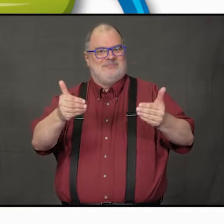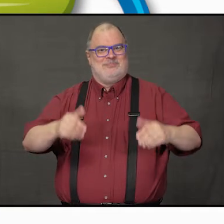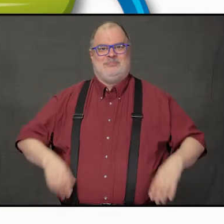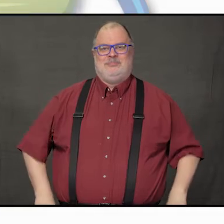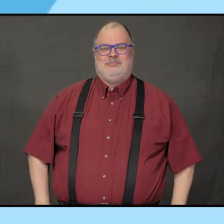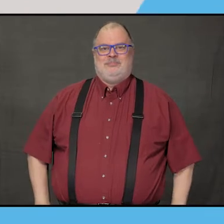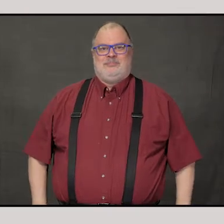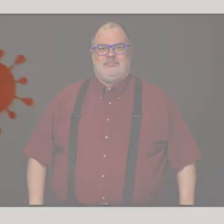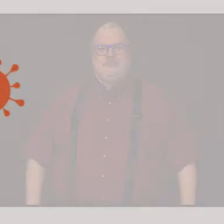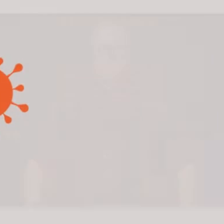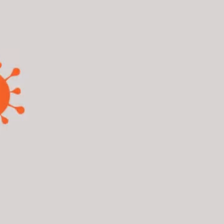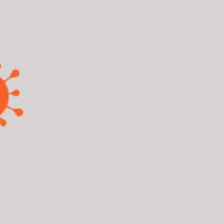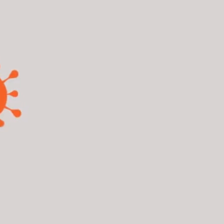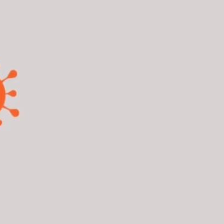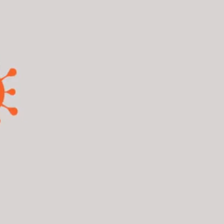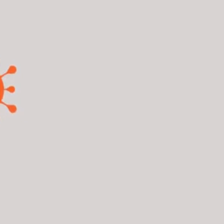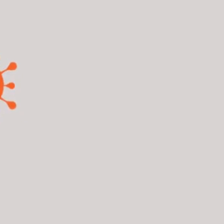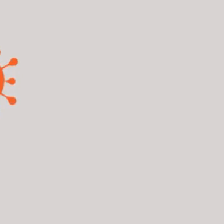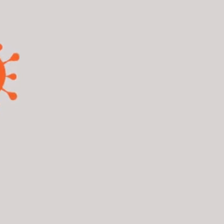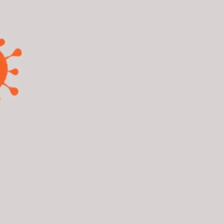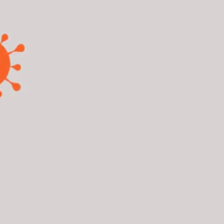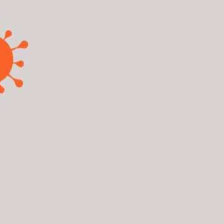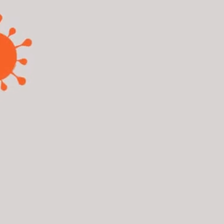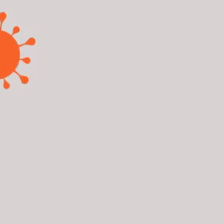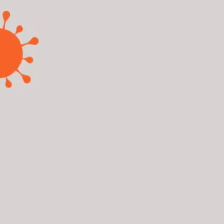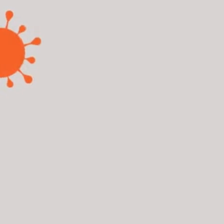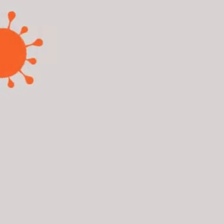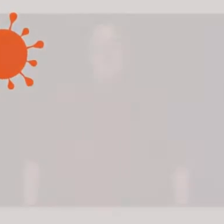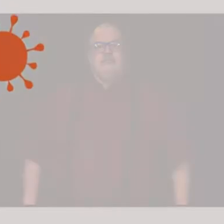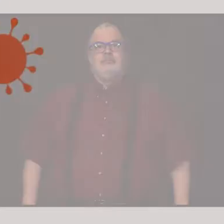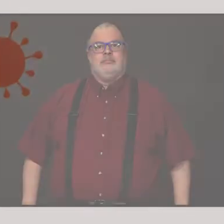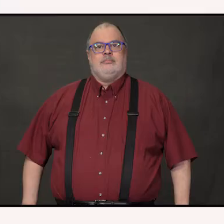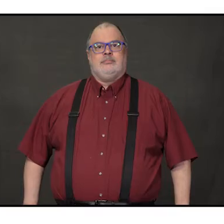Hi, I’m Amanda. I made sure I got accurate information from trusted